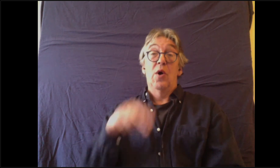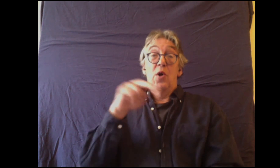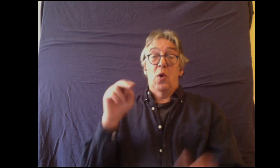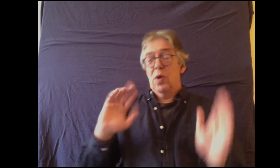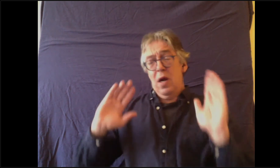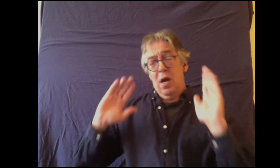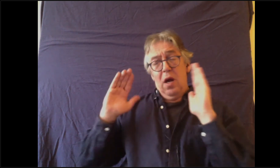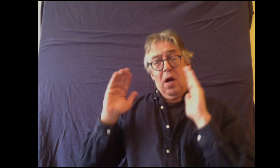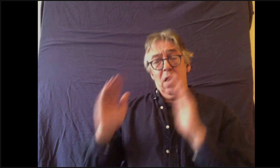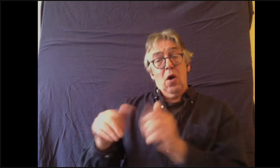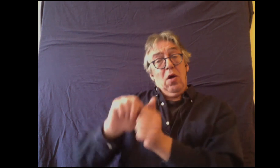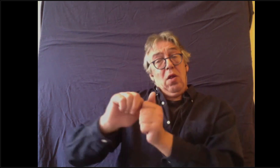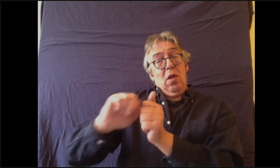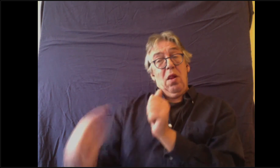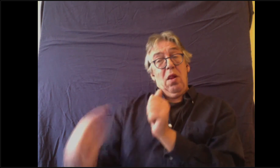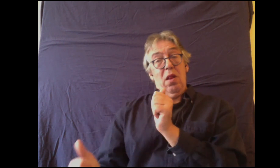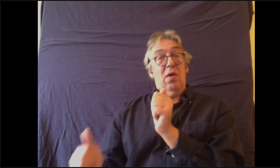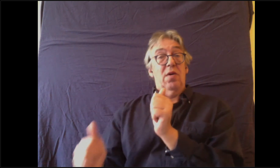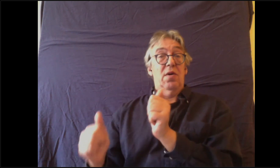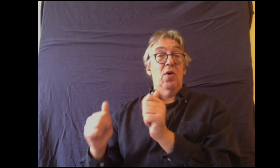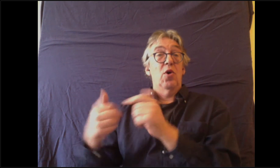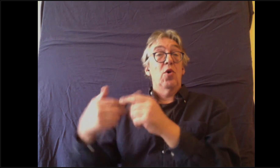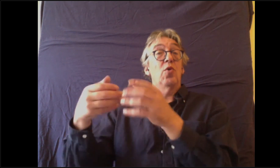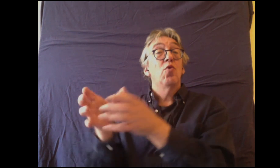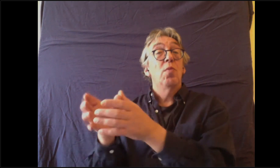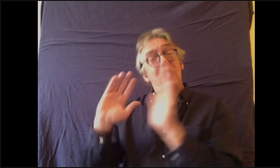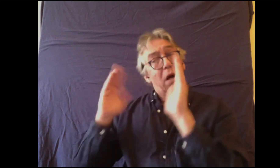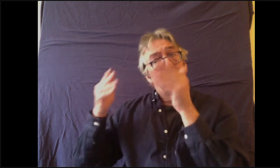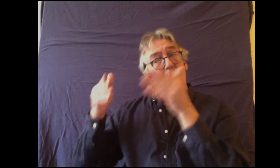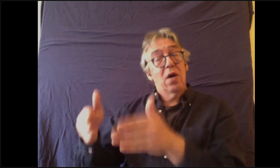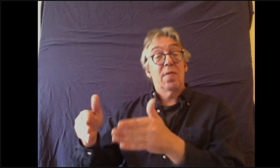and persons with disabilities. Probably finish this year.